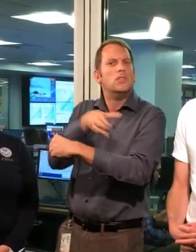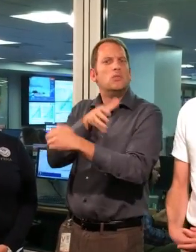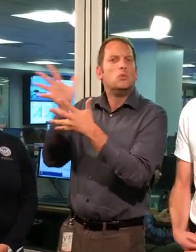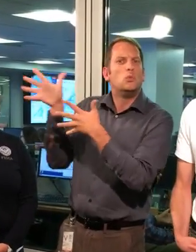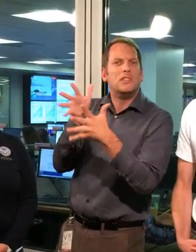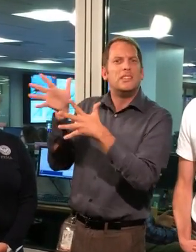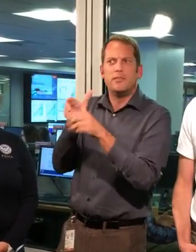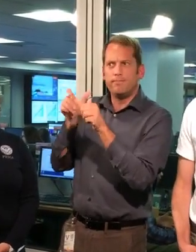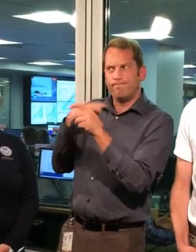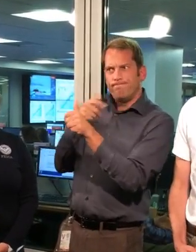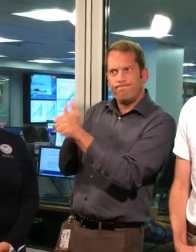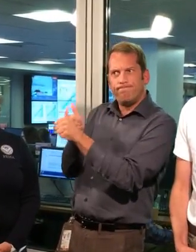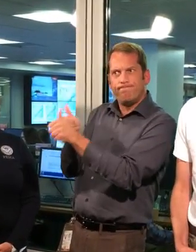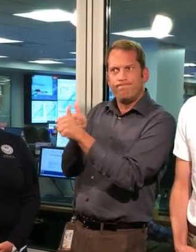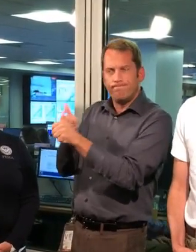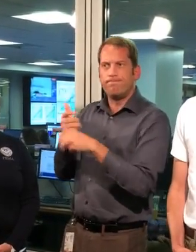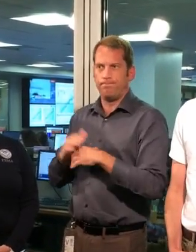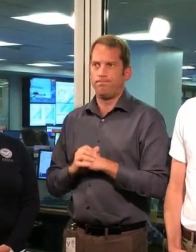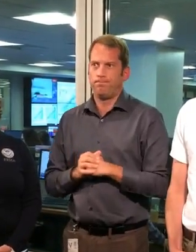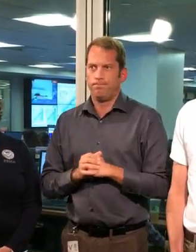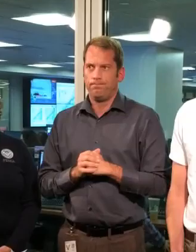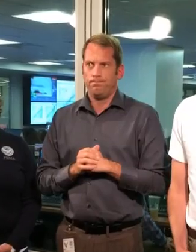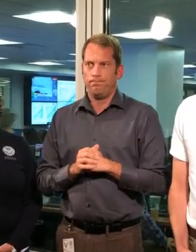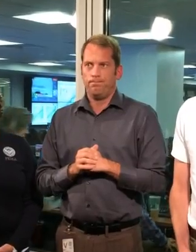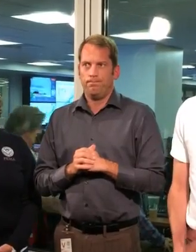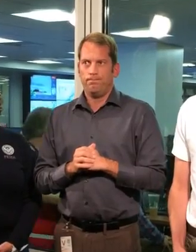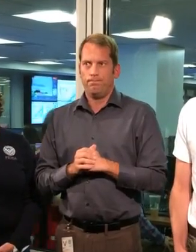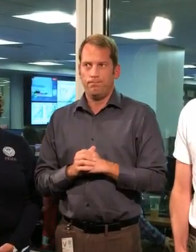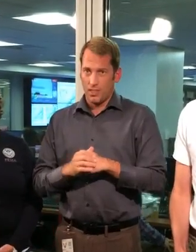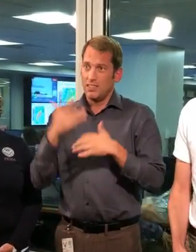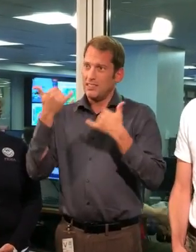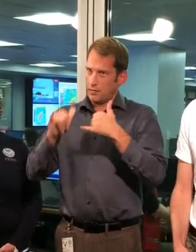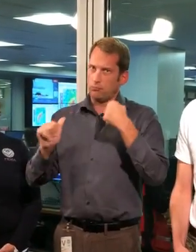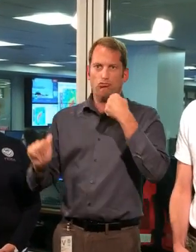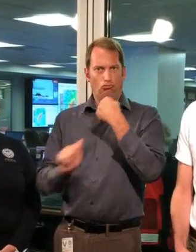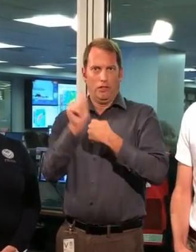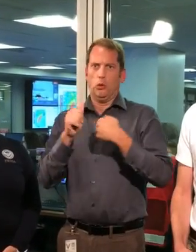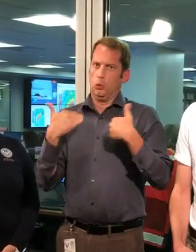the threat for coastal flooding across the area, particularly across areas from, let's